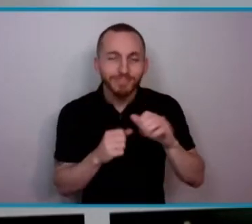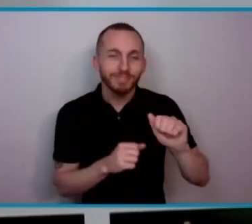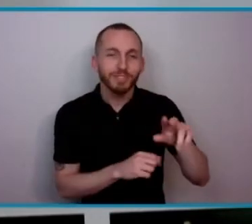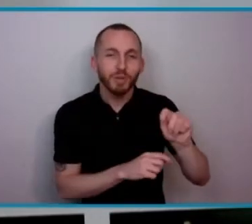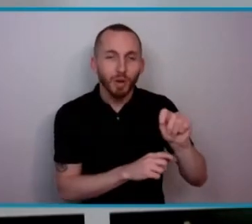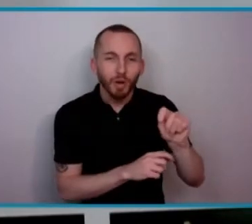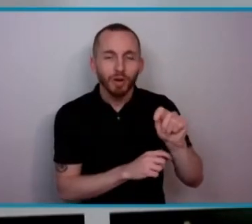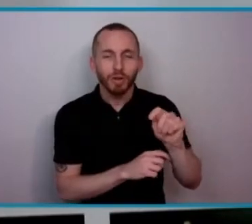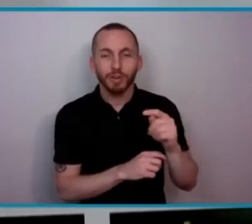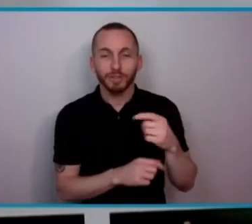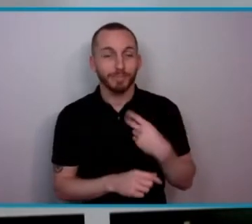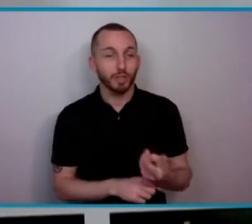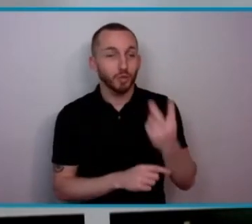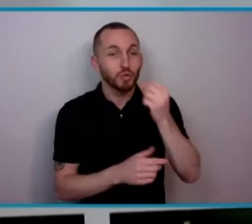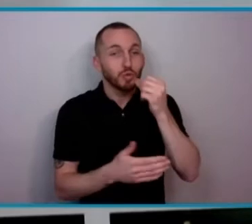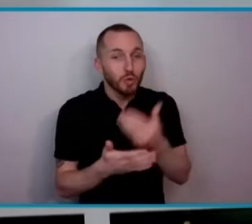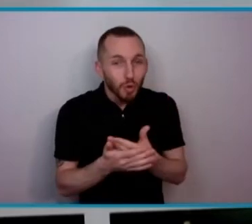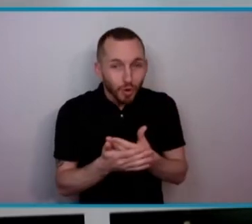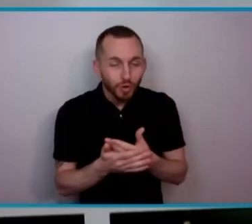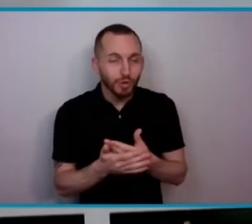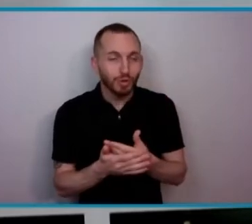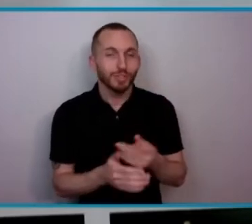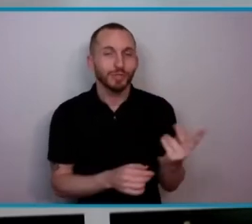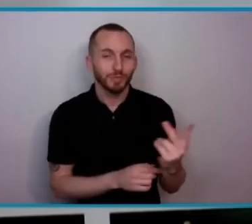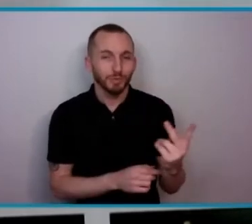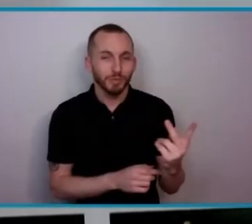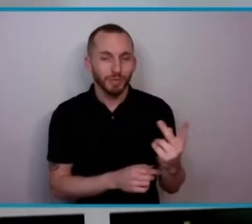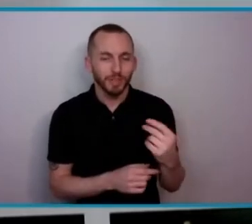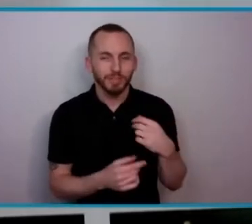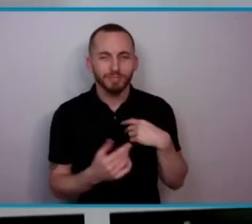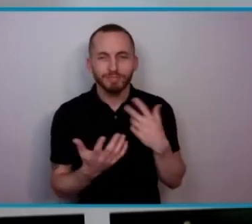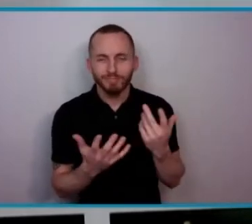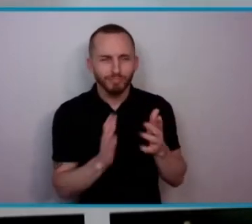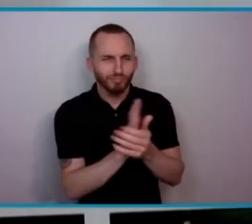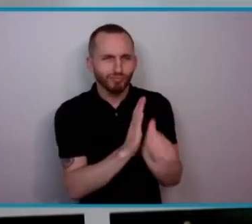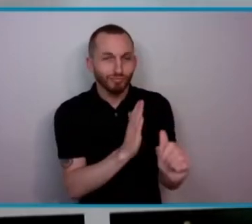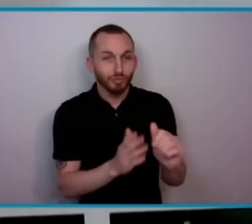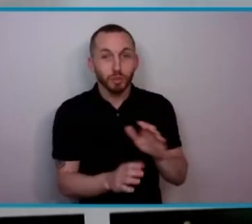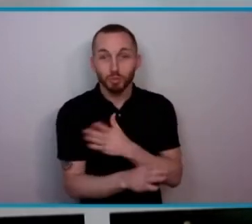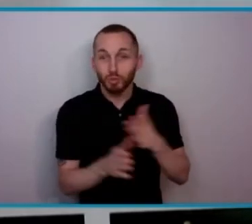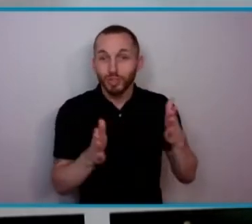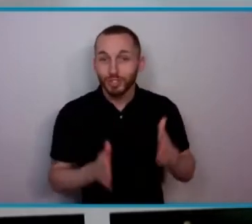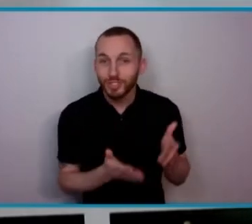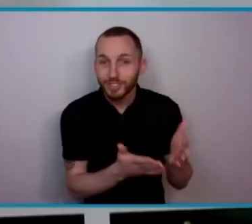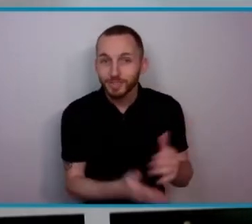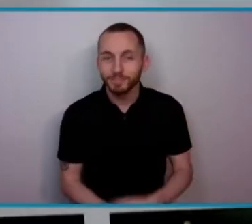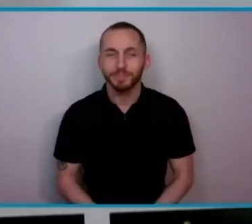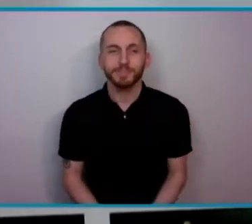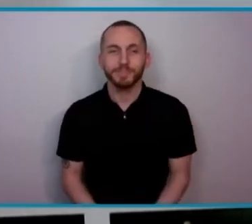who love to … are quite talented musicians and we just love playing music together.